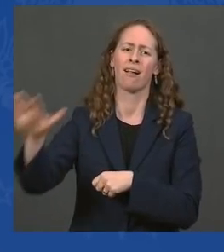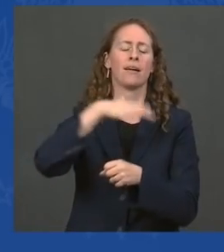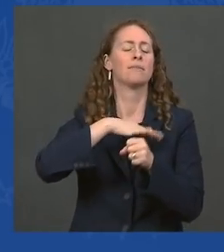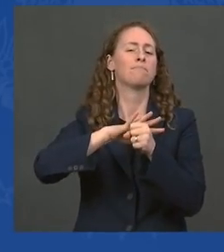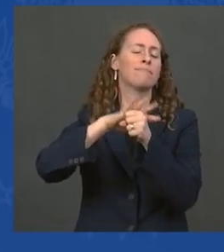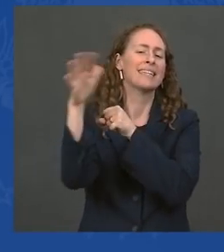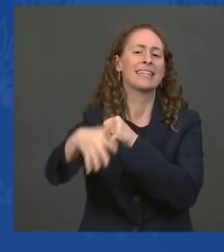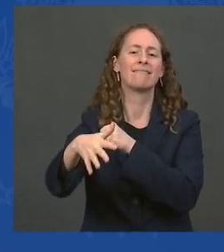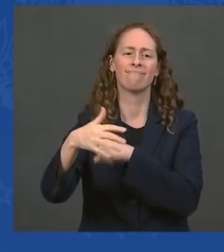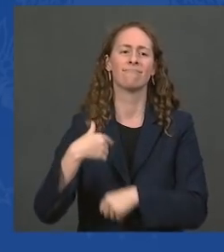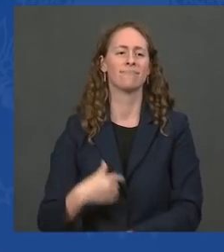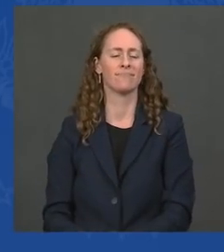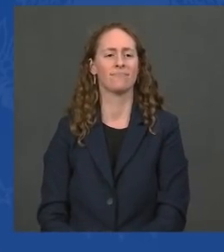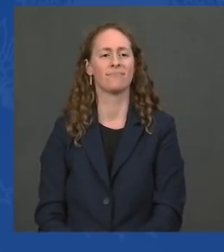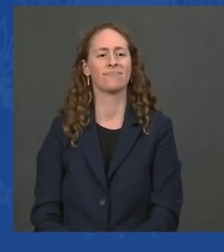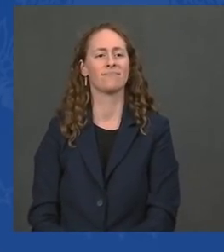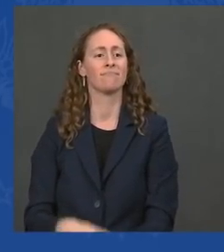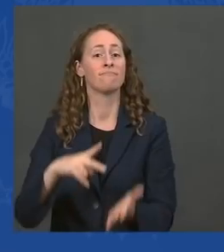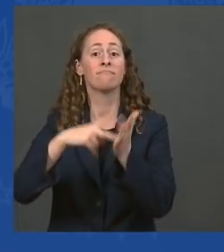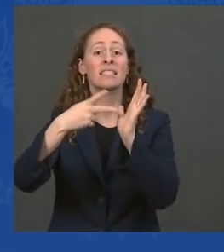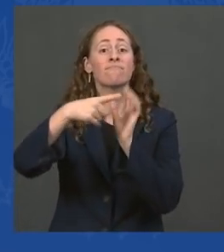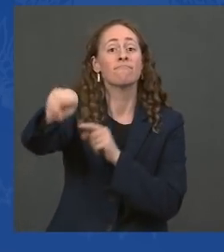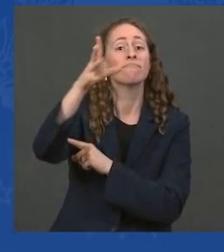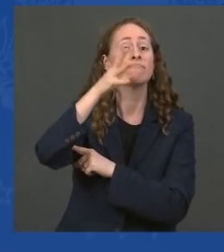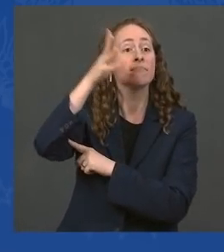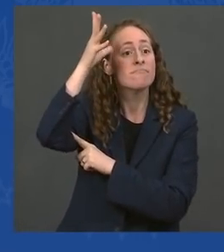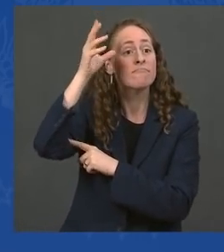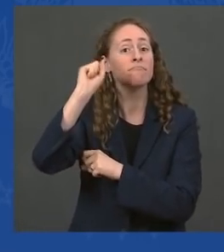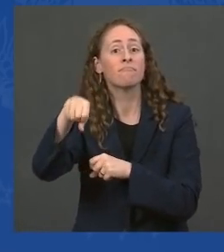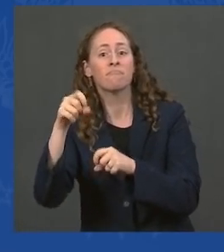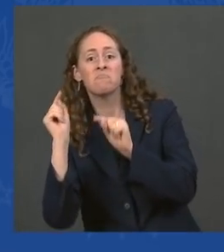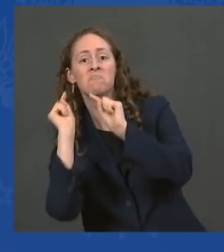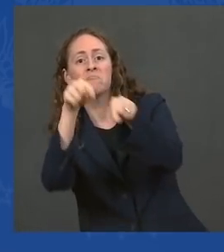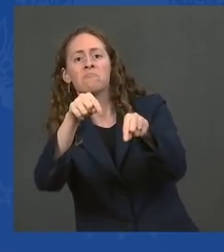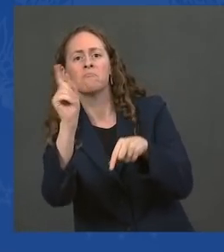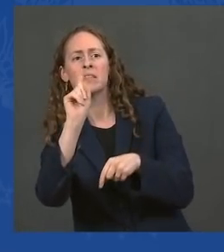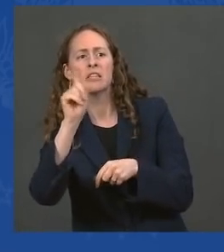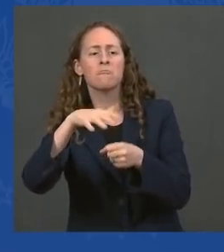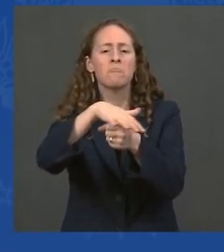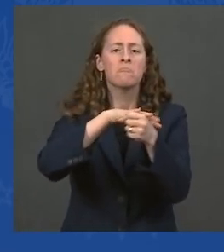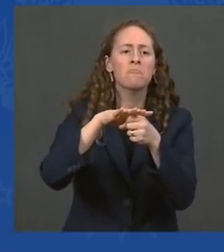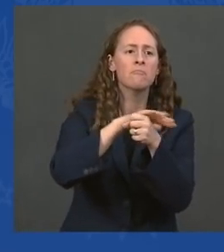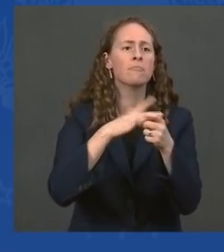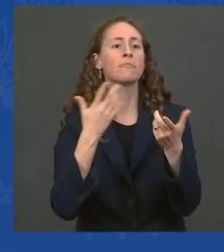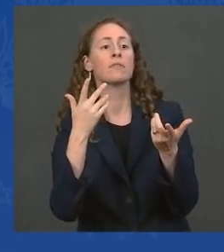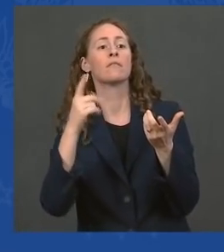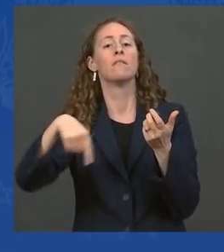to get their children vaccinated at trusted locations, and families will be able to sleep easier at night